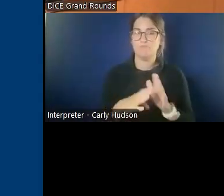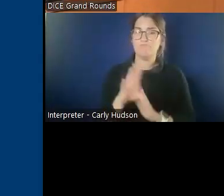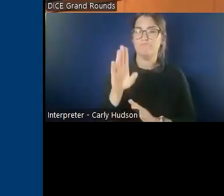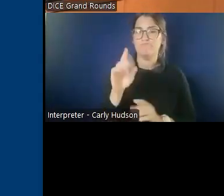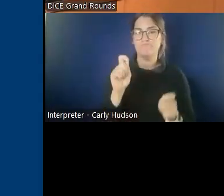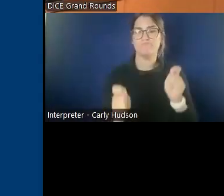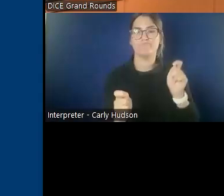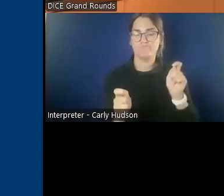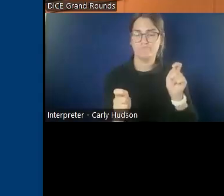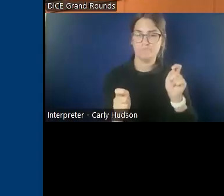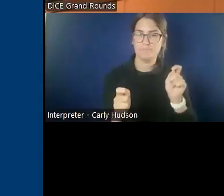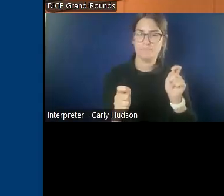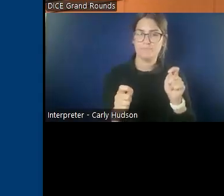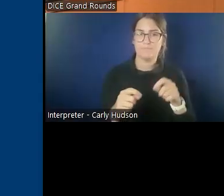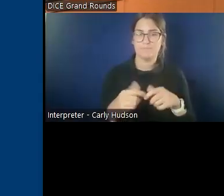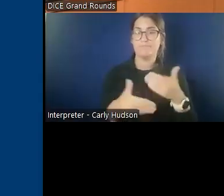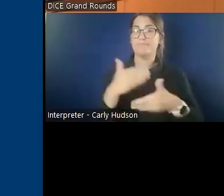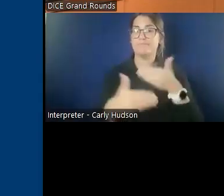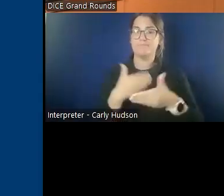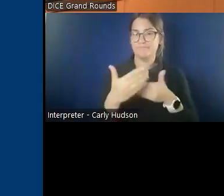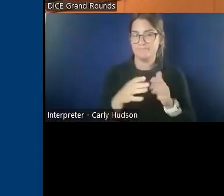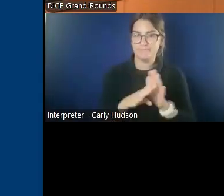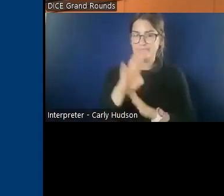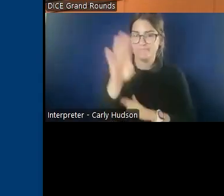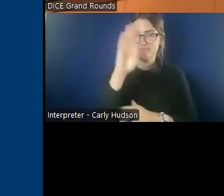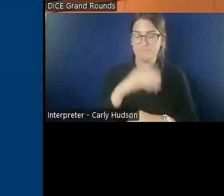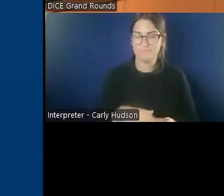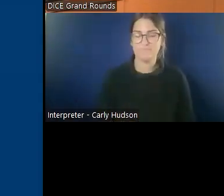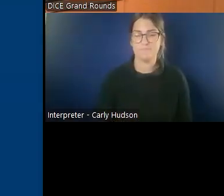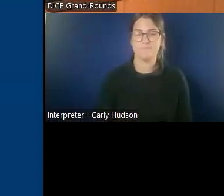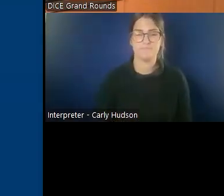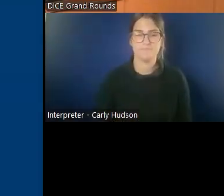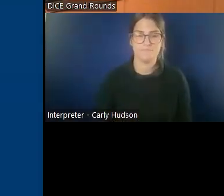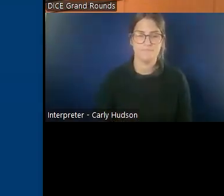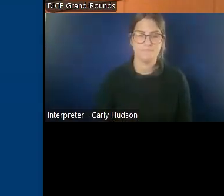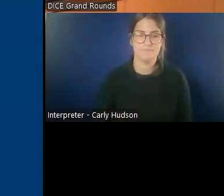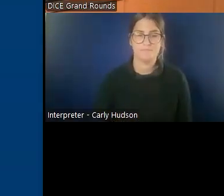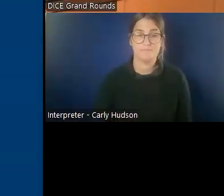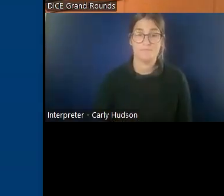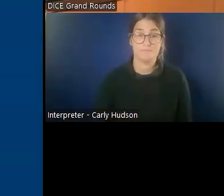and gotten as far as we have I mean who would have thought I would not have thought that we would be